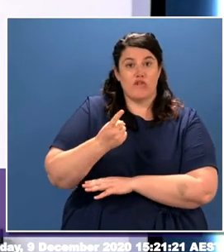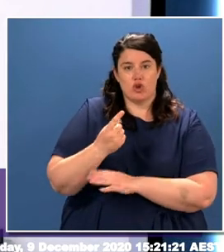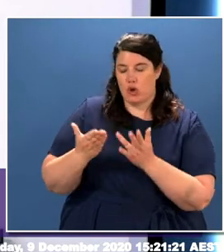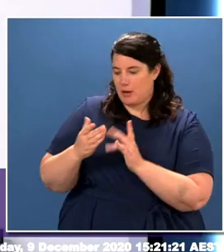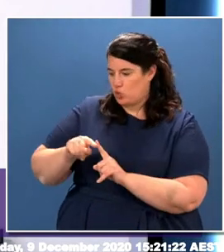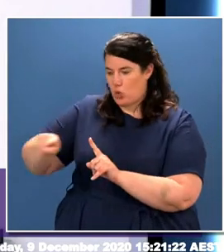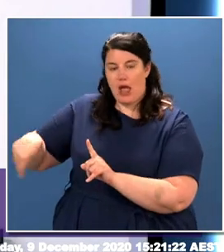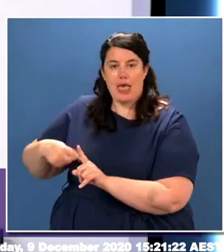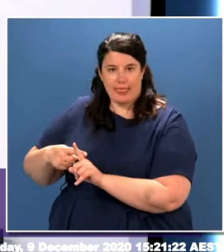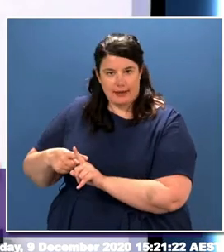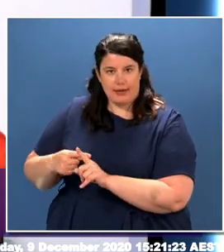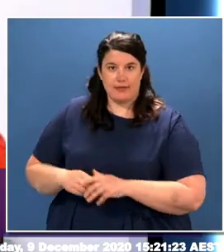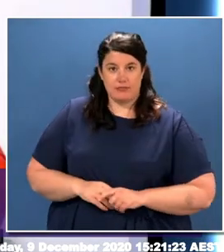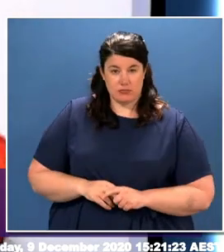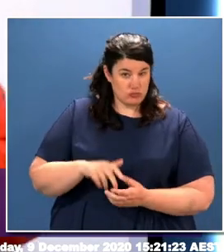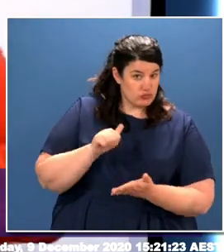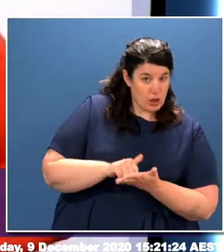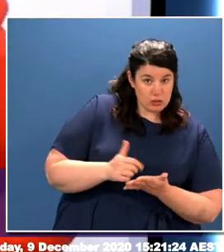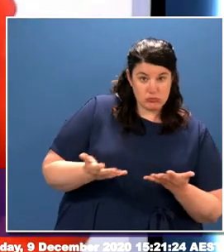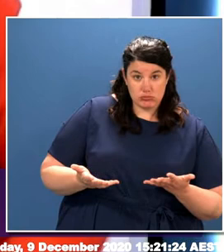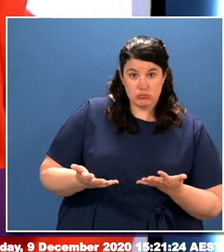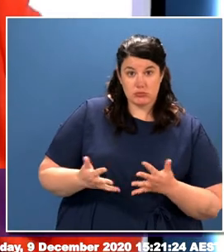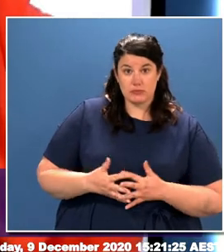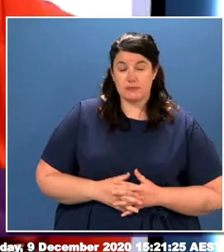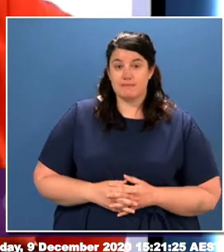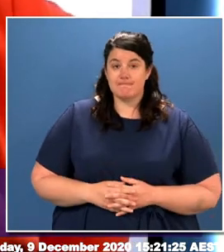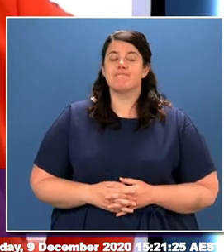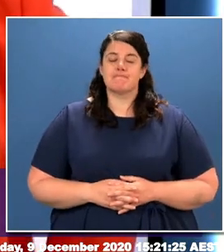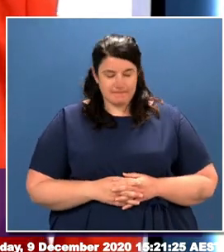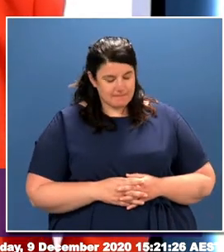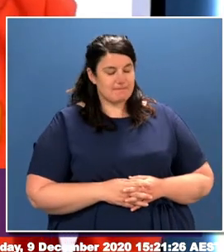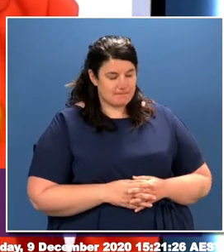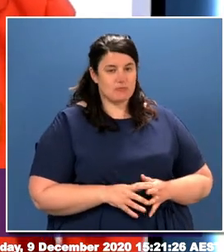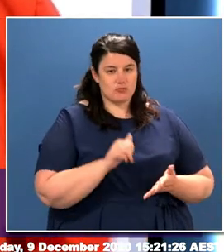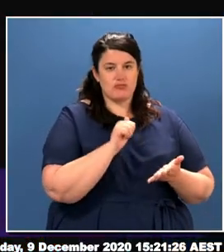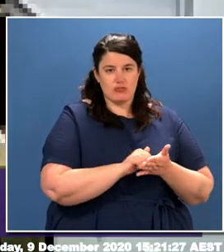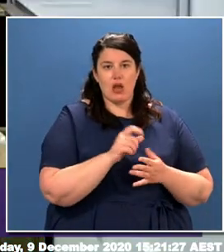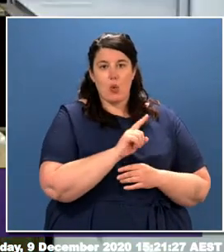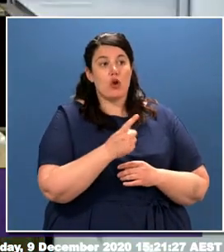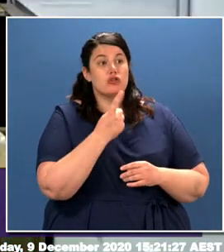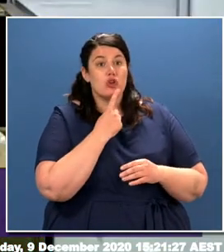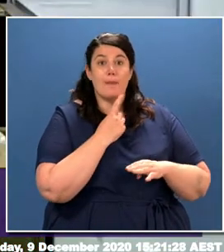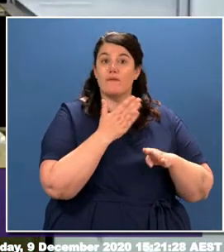and job opportunities. Is that broadly what creaming means? Yeah, and based on the type of work that is available at the current time.